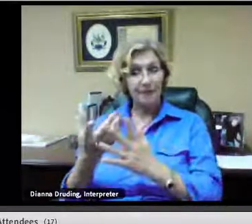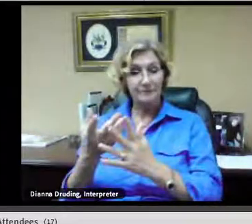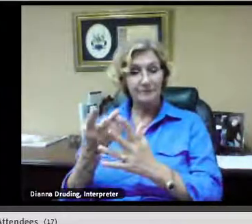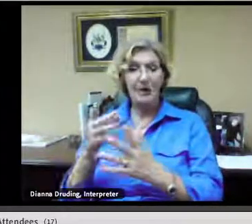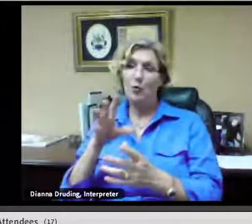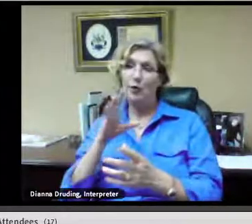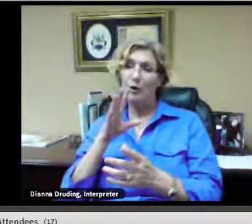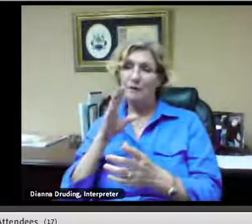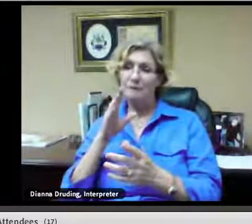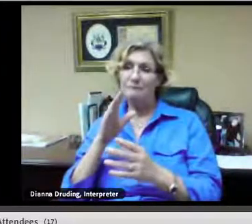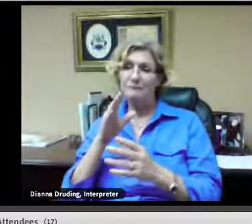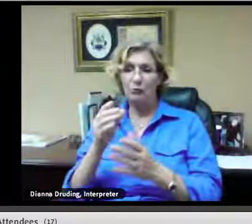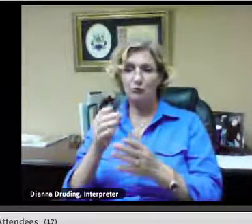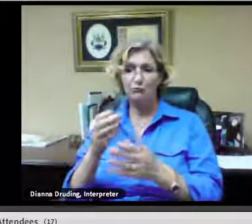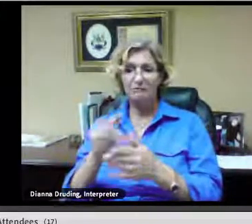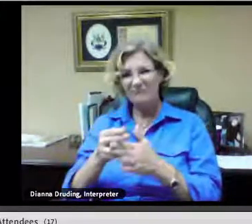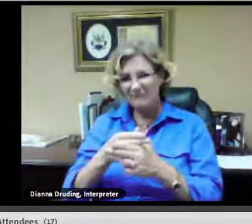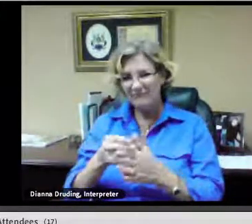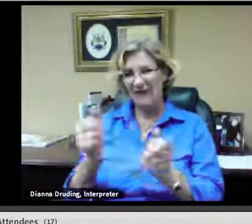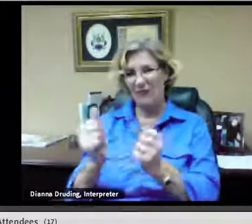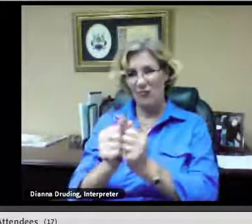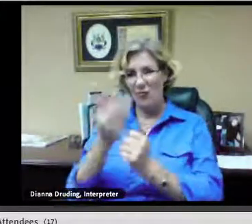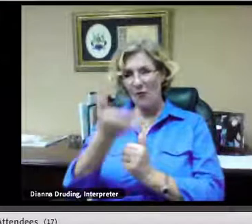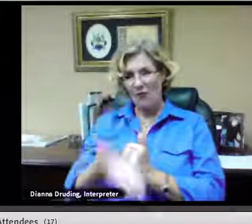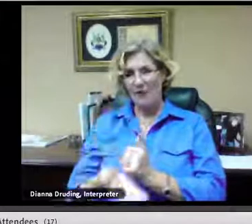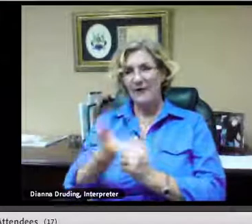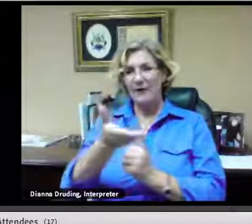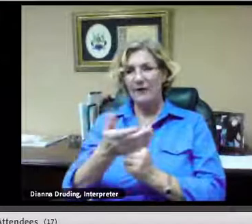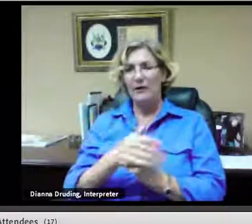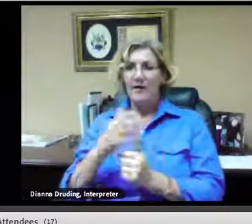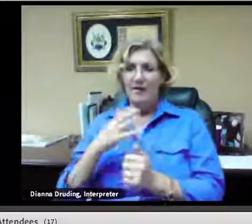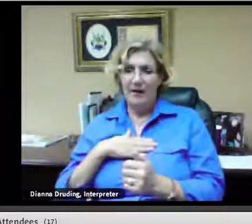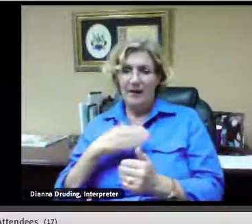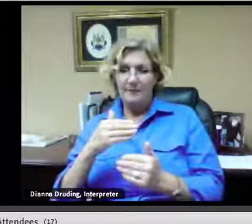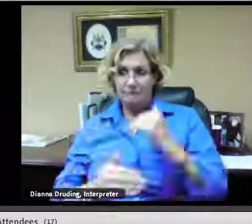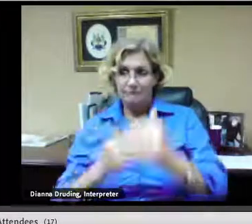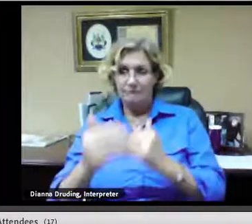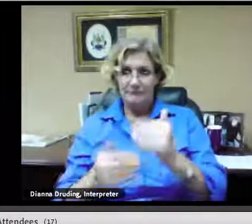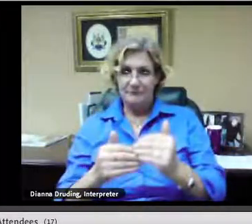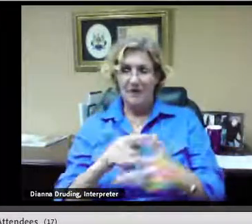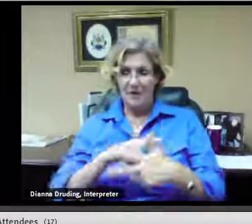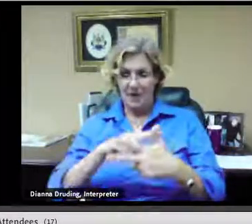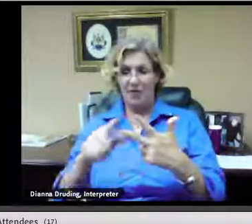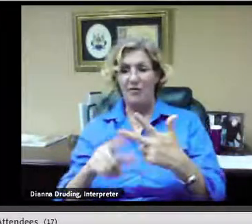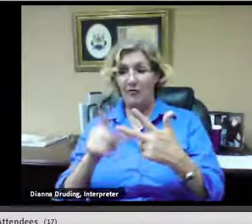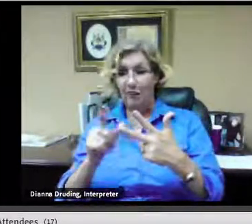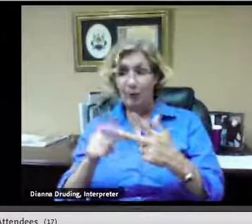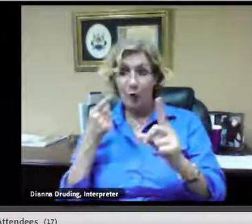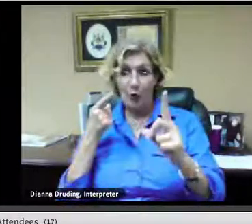I'm moving into my third goal here, historical context of accessibility and disability rights.